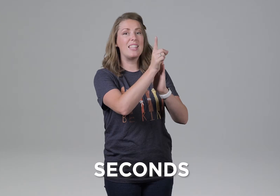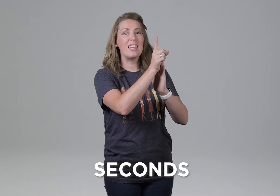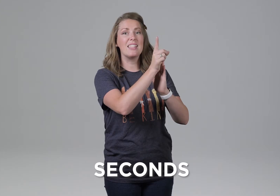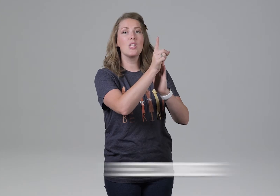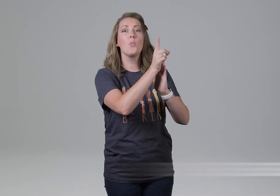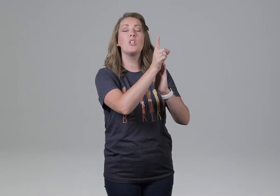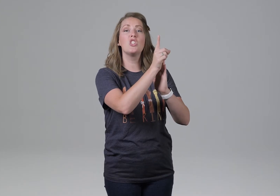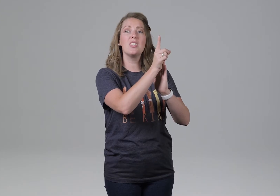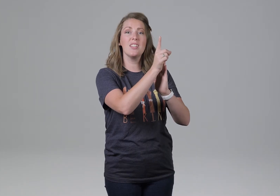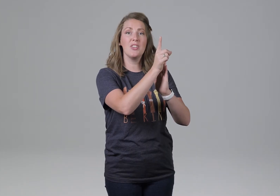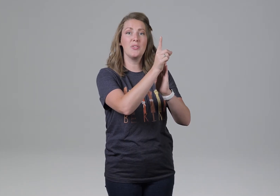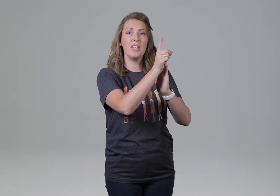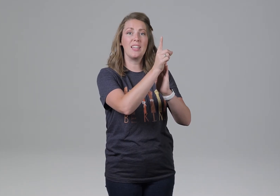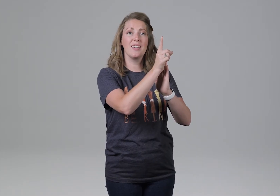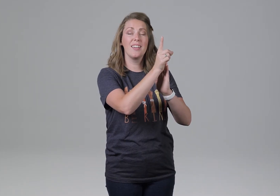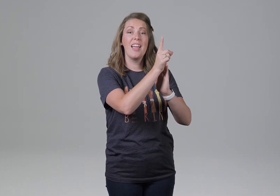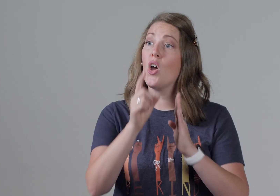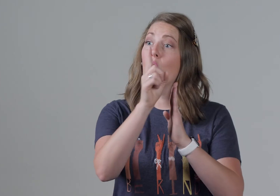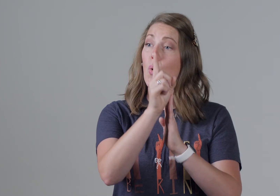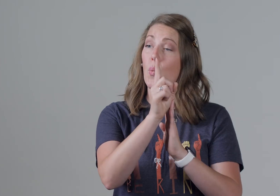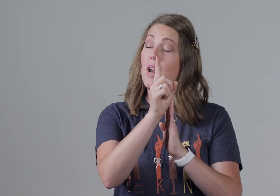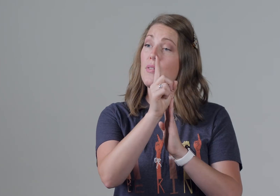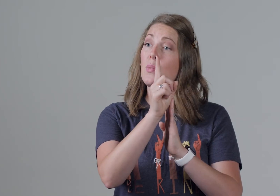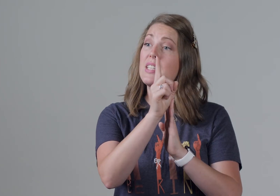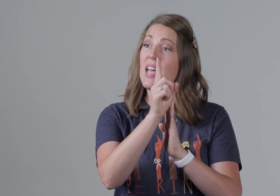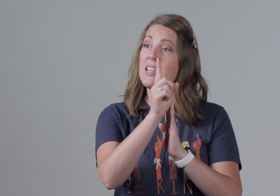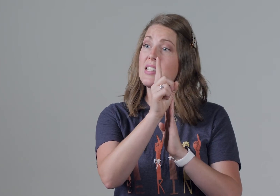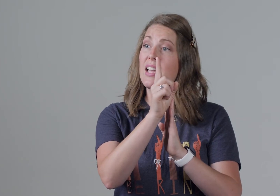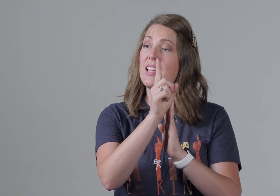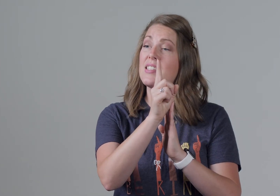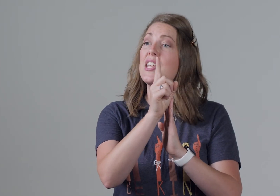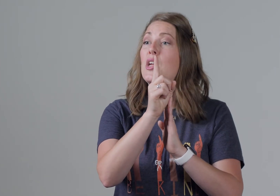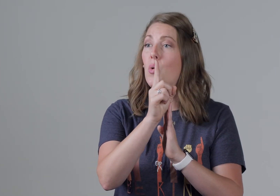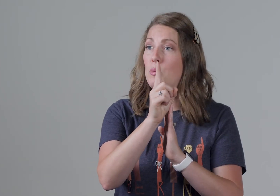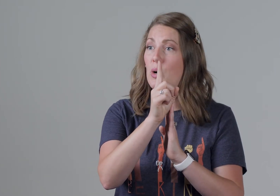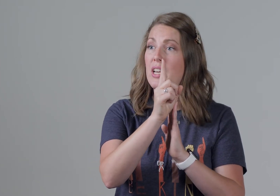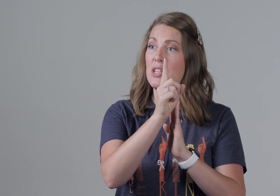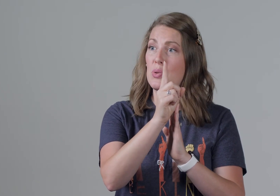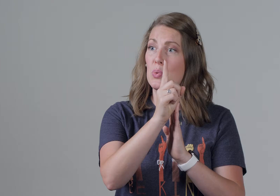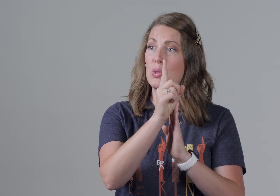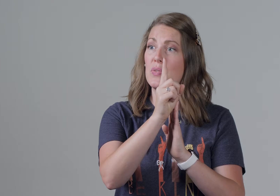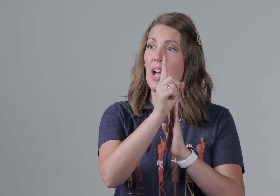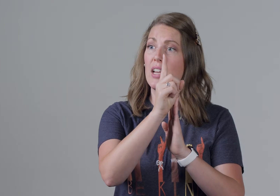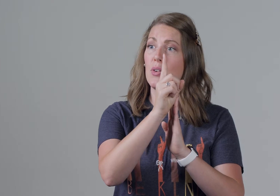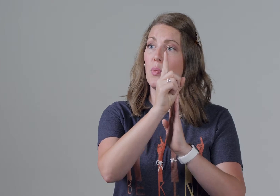seconds with just a little flick. Whenever we sign seconds incorporated in the "Rule of 9", we